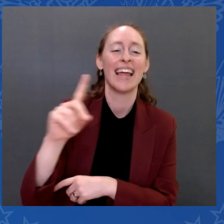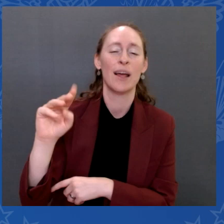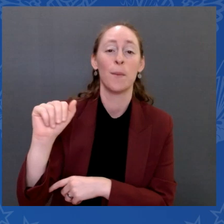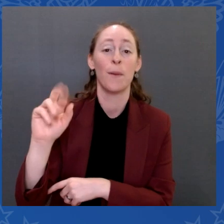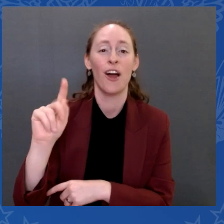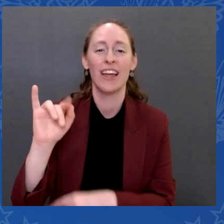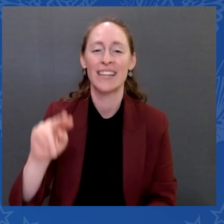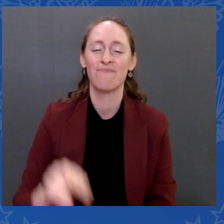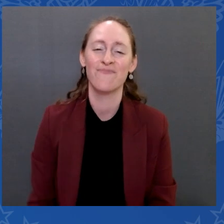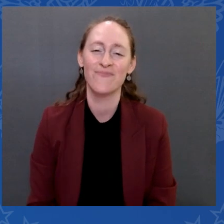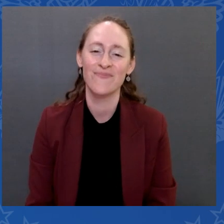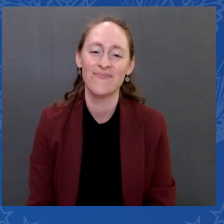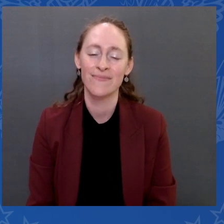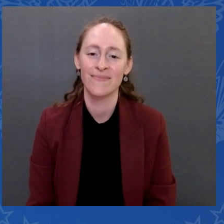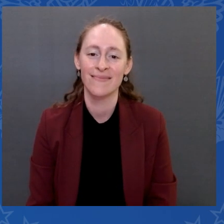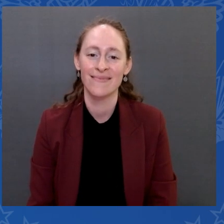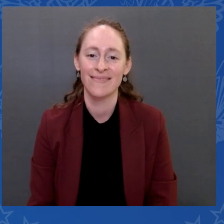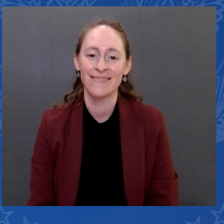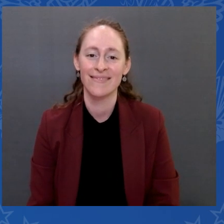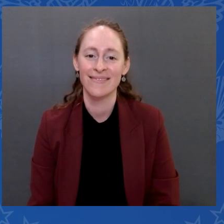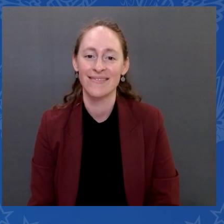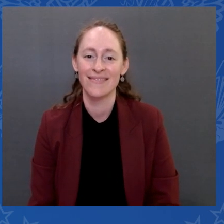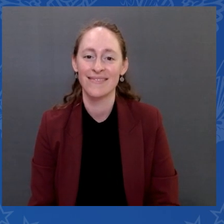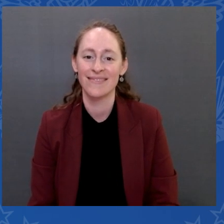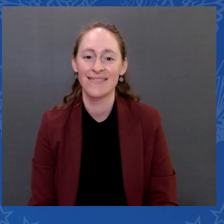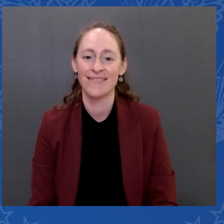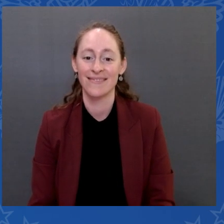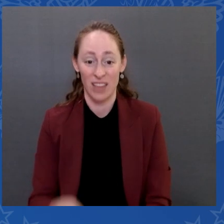for the President and all of us, just give us your sense